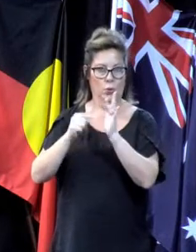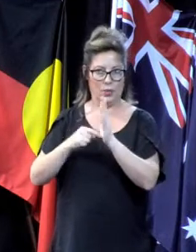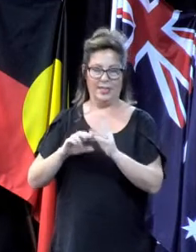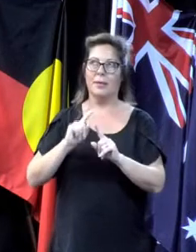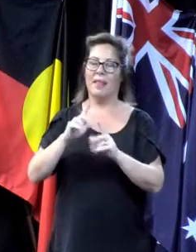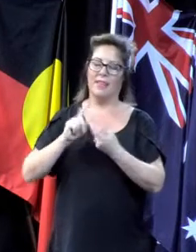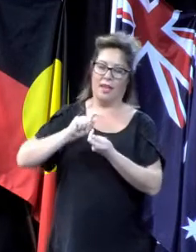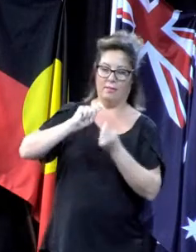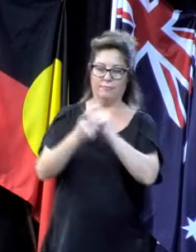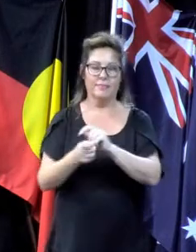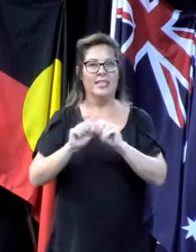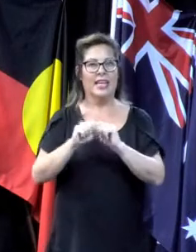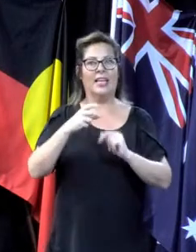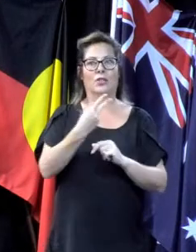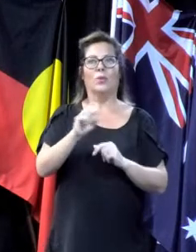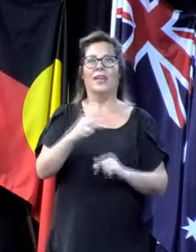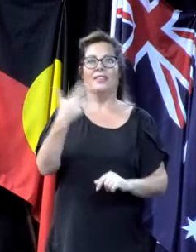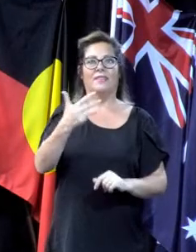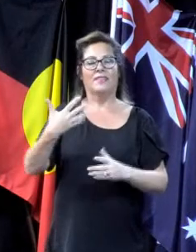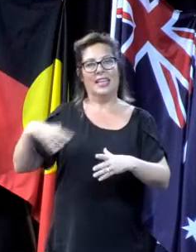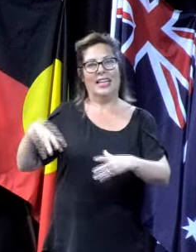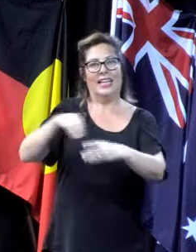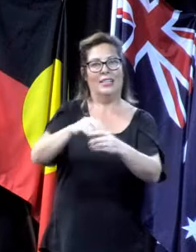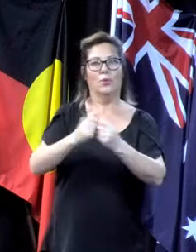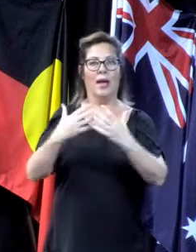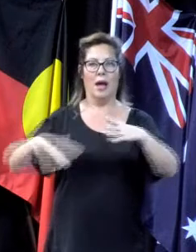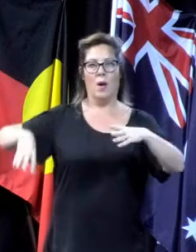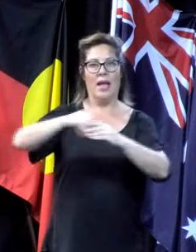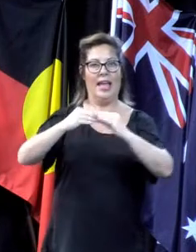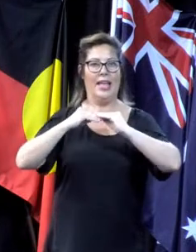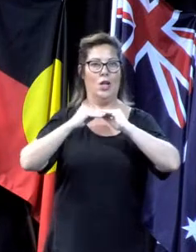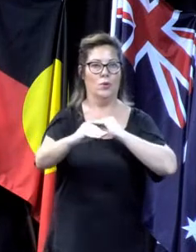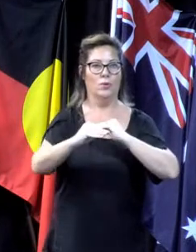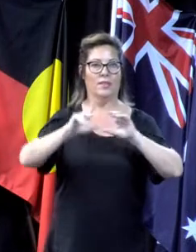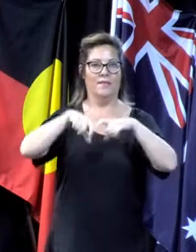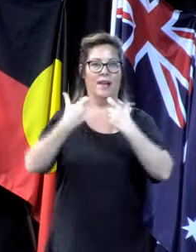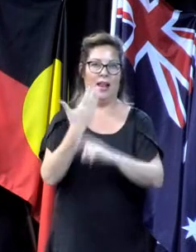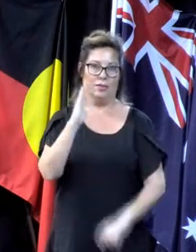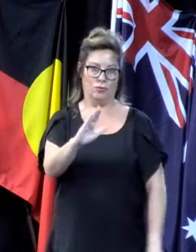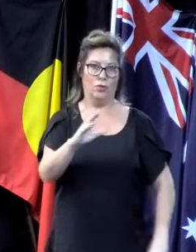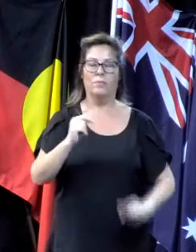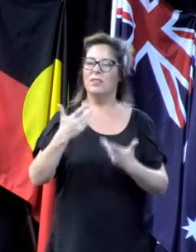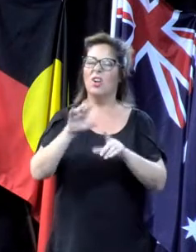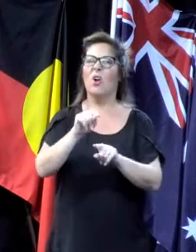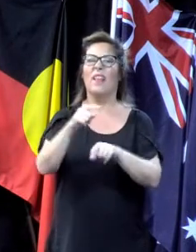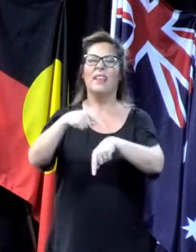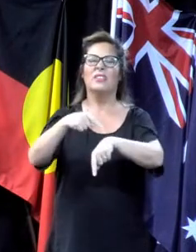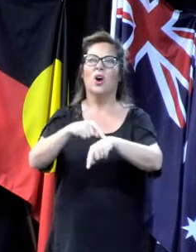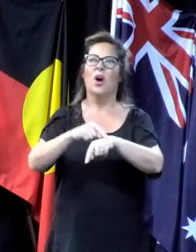into our inclusive classrooms. So, by that time, he was in grade ten, and he was accessing curriculum at a foundation or prep level.